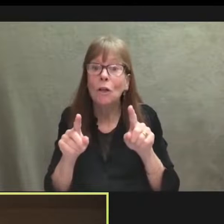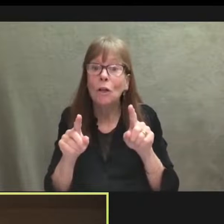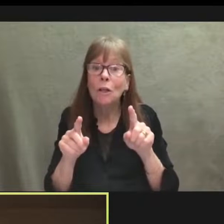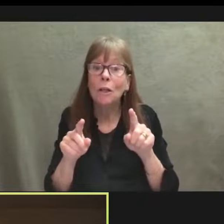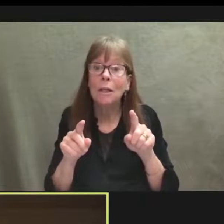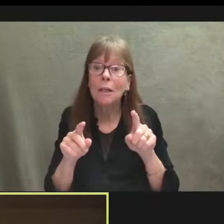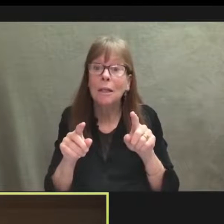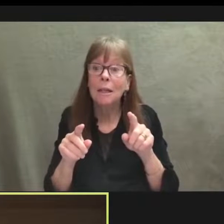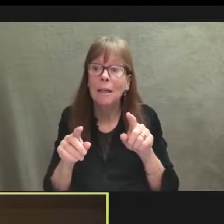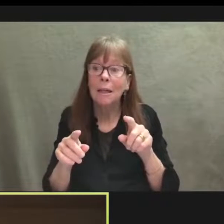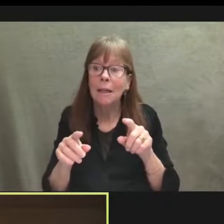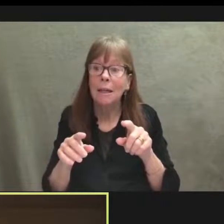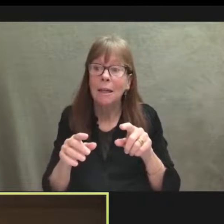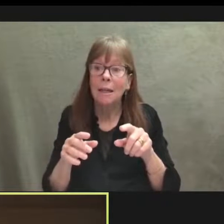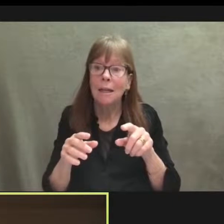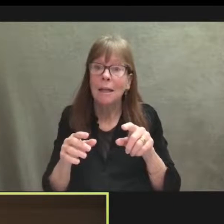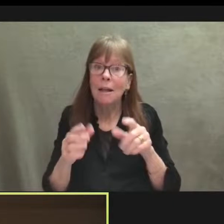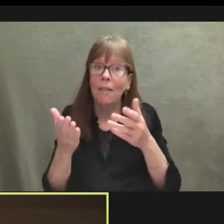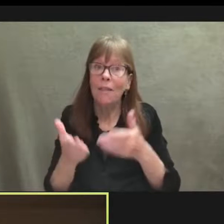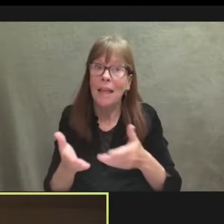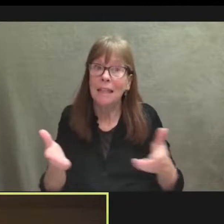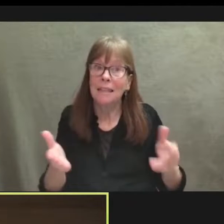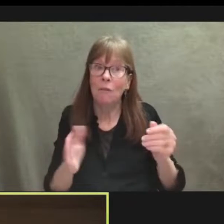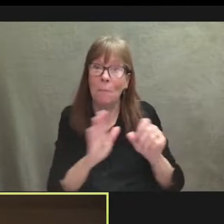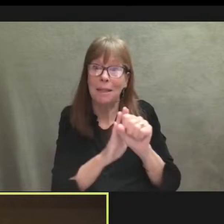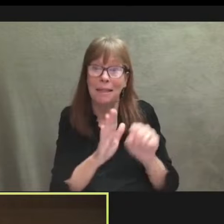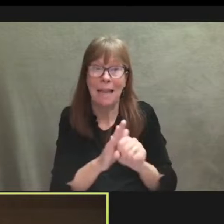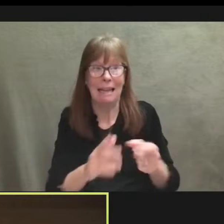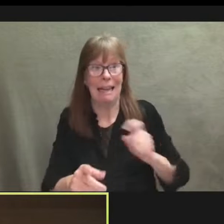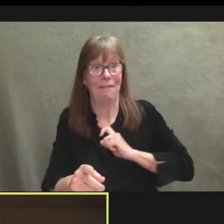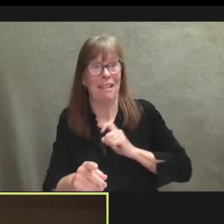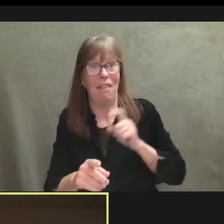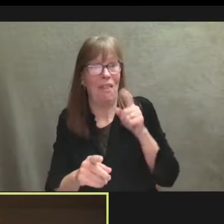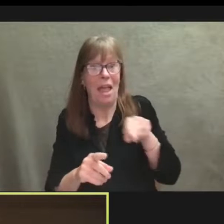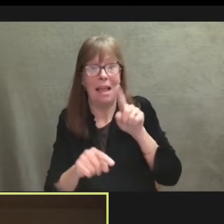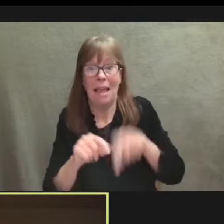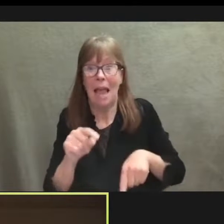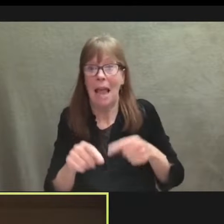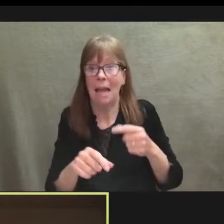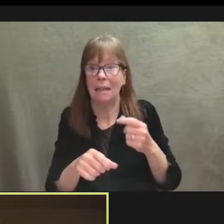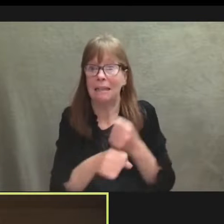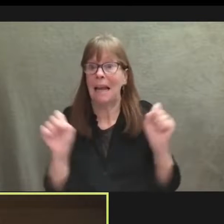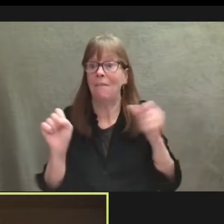the state cannot save us. I know that maybe shocking to some people, but that is